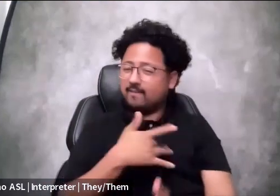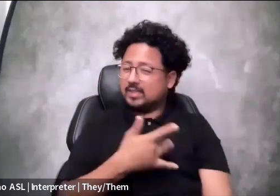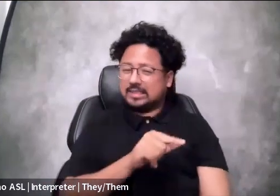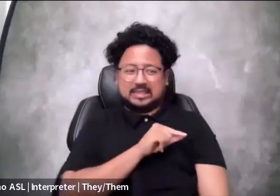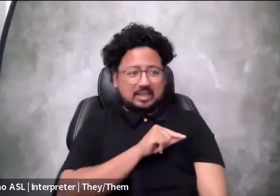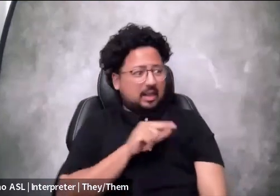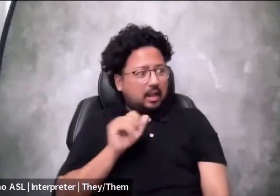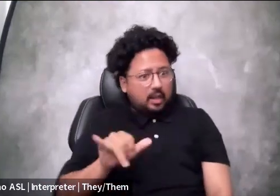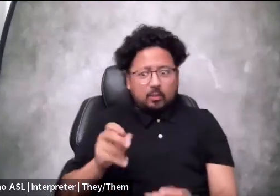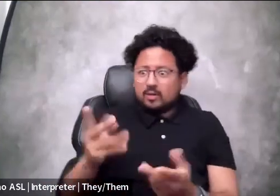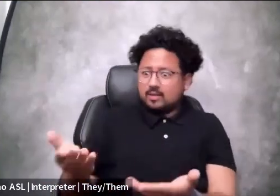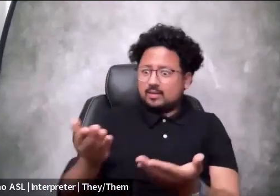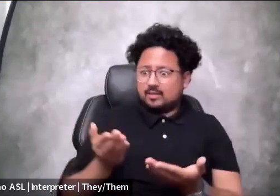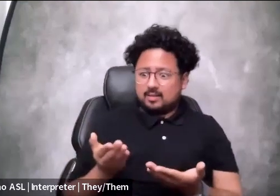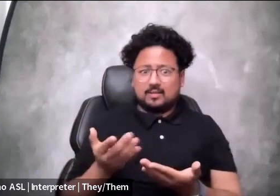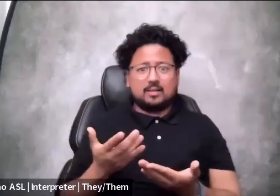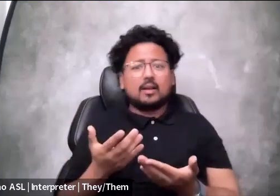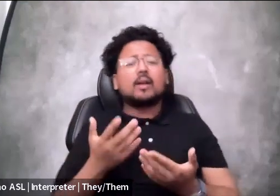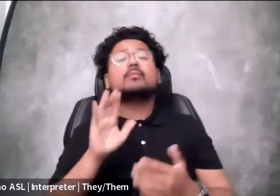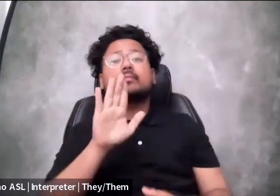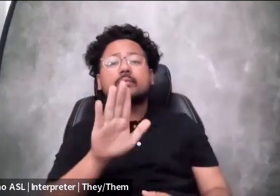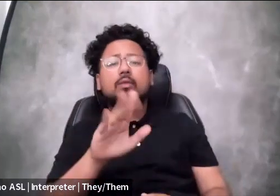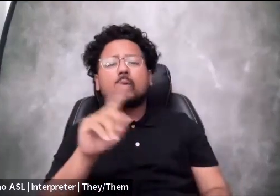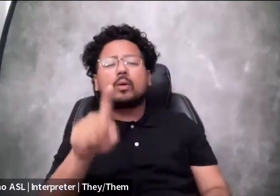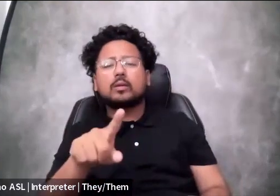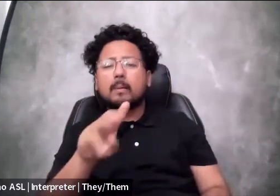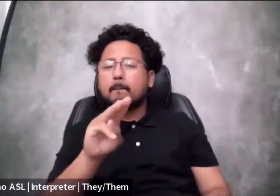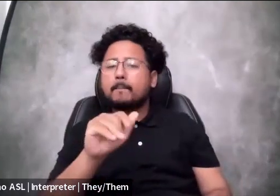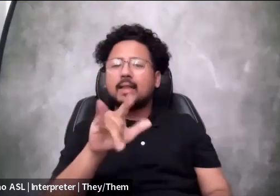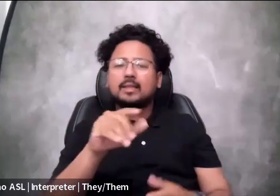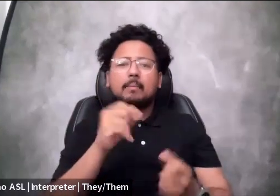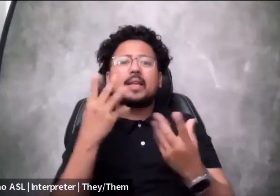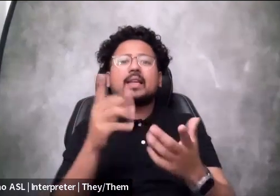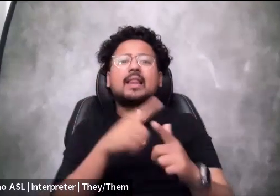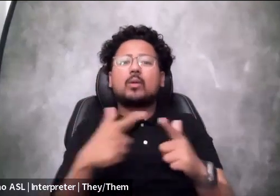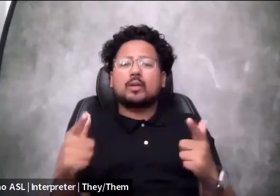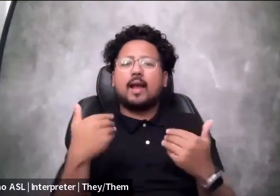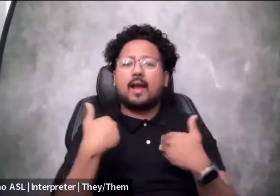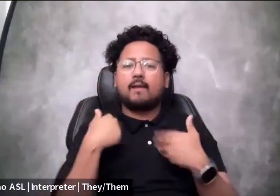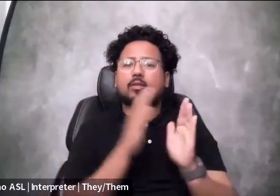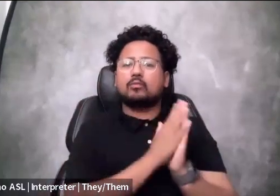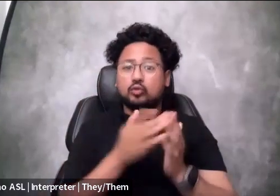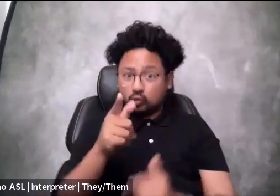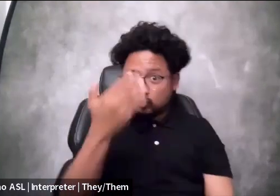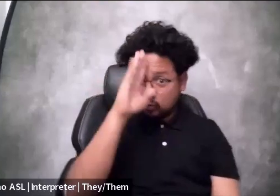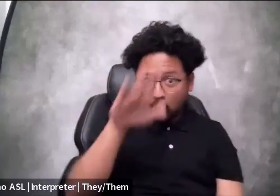How many languages has Melissa been translated into? Do you know the answer? No, I don't.